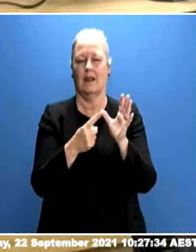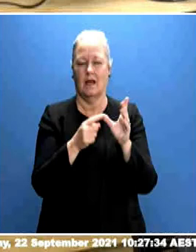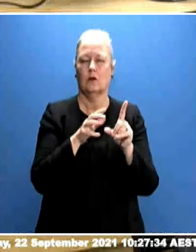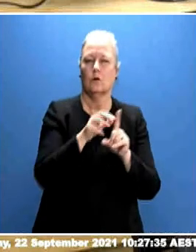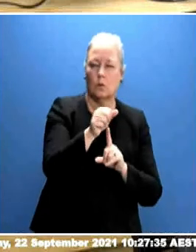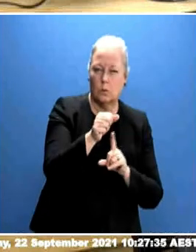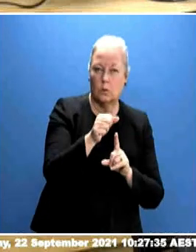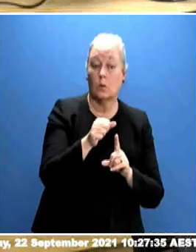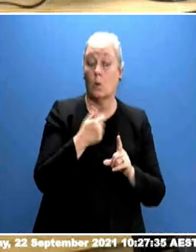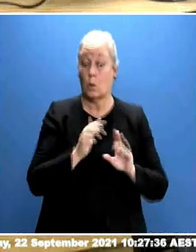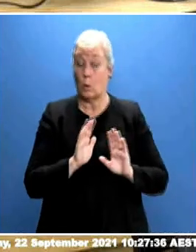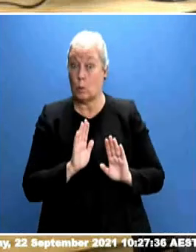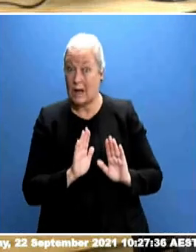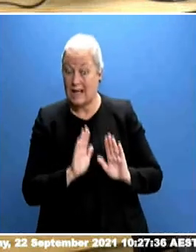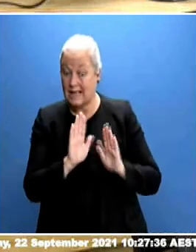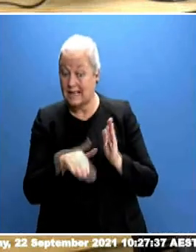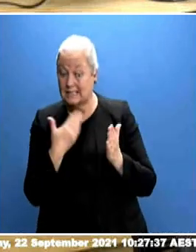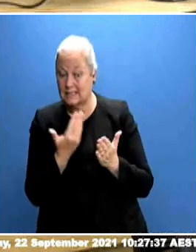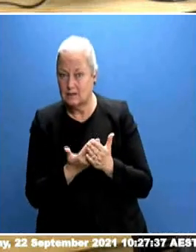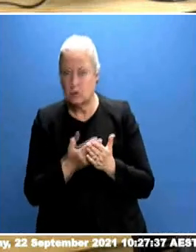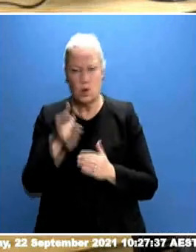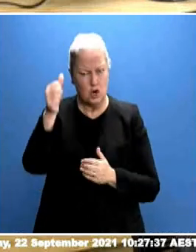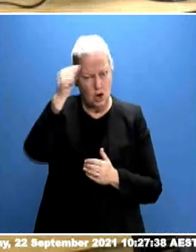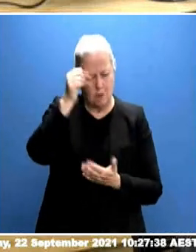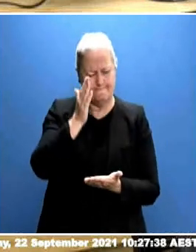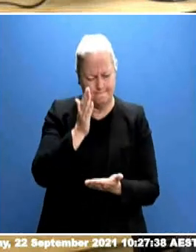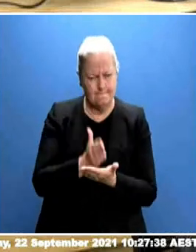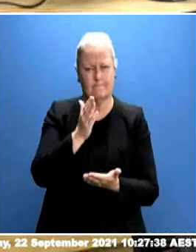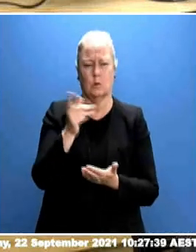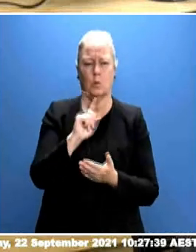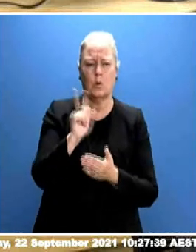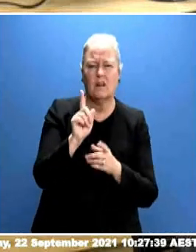until they were able to come up with the correct diagnosis, just to enable us